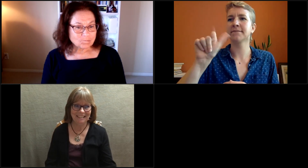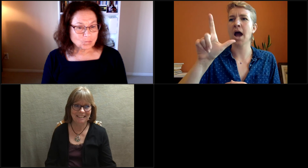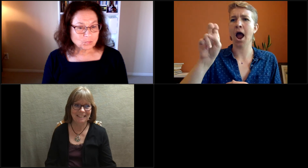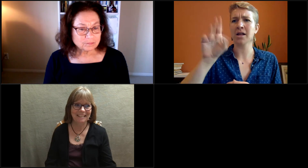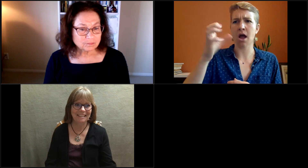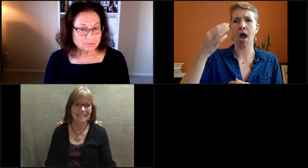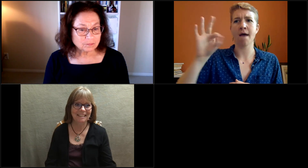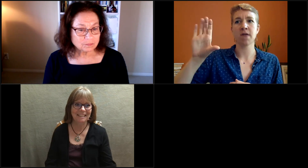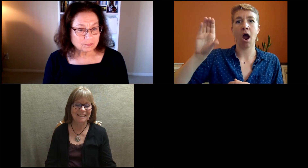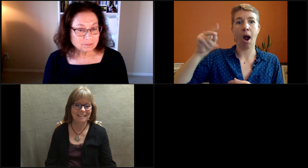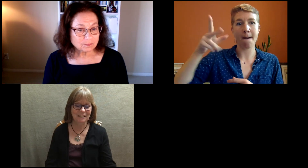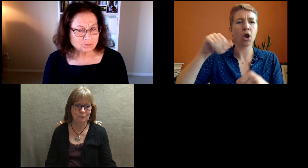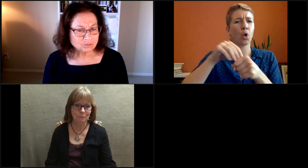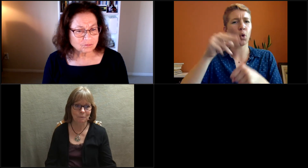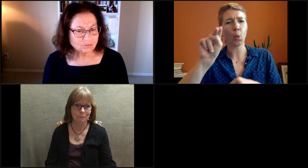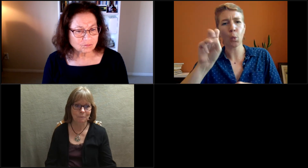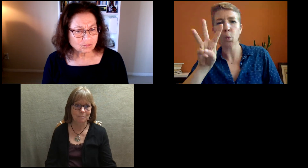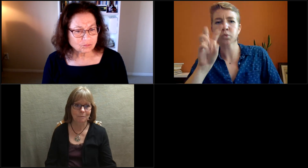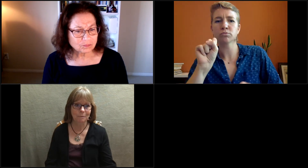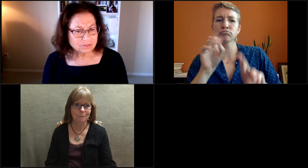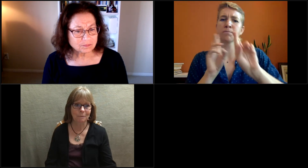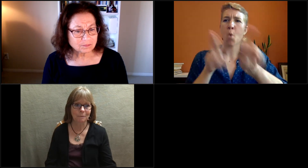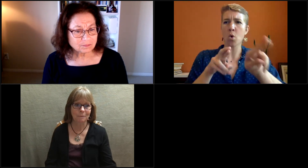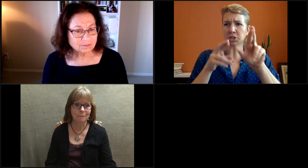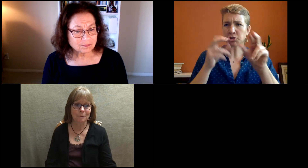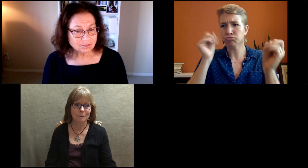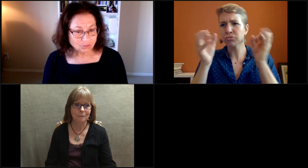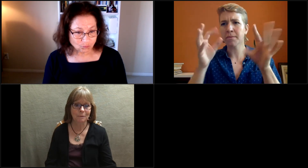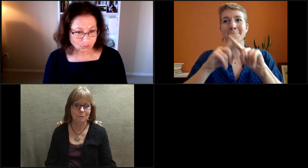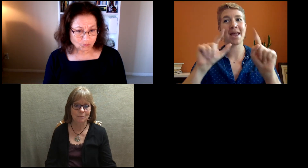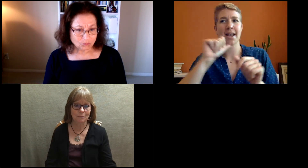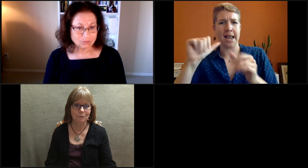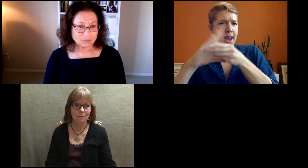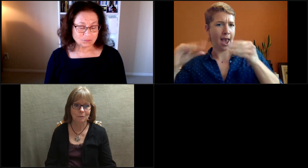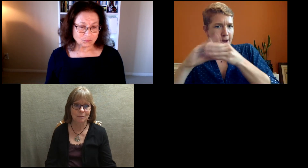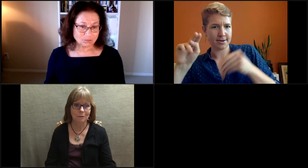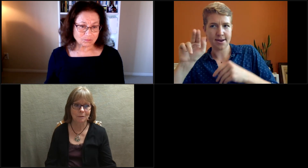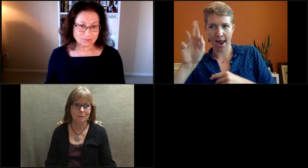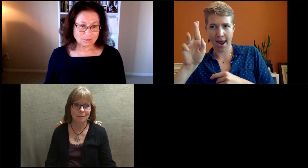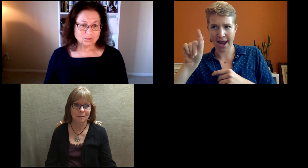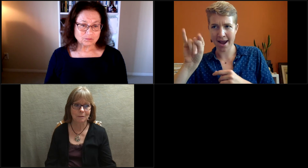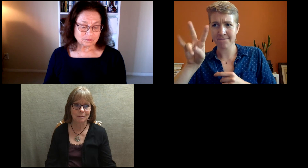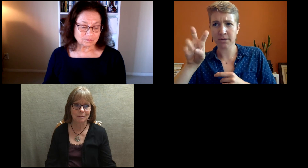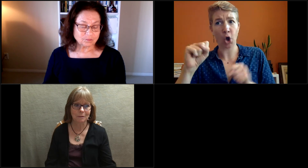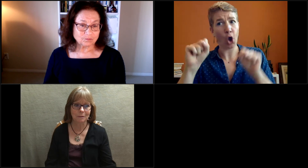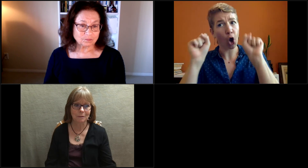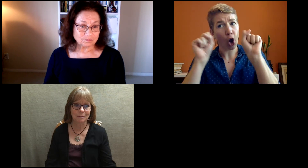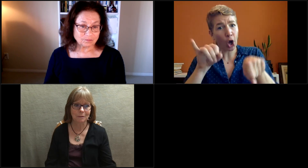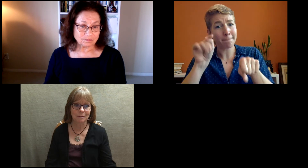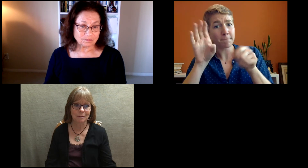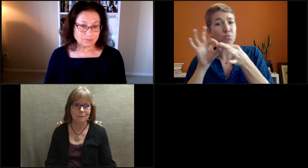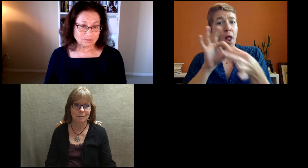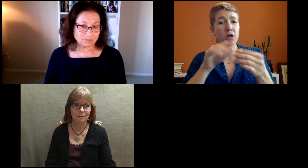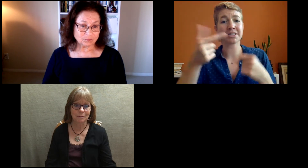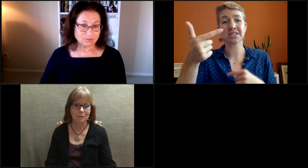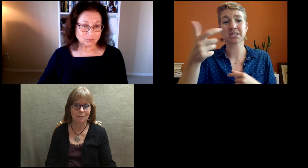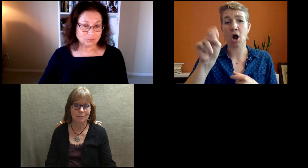“So, you mentioned that there was a prevalence of copula in the news-like texts but not the narrations. Could this have been related to genre difference?